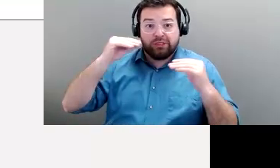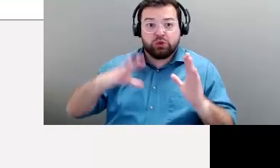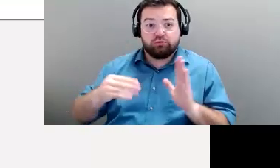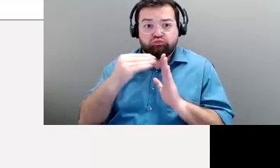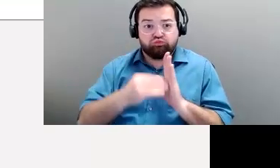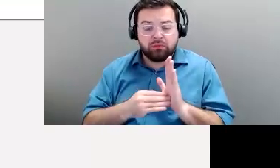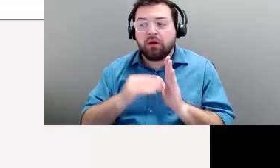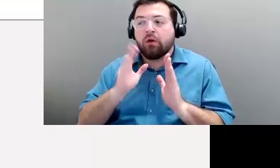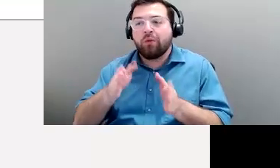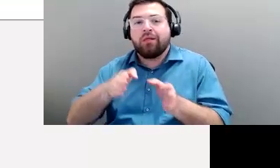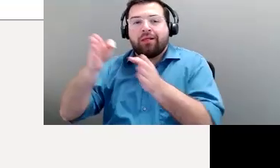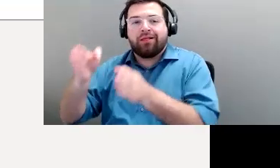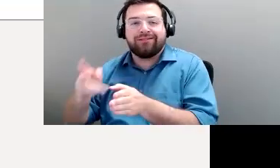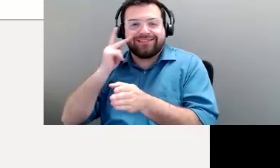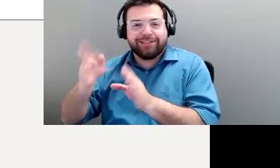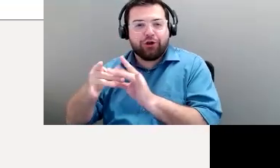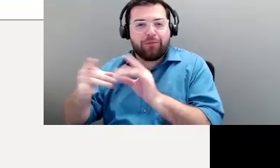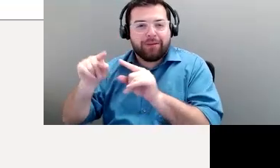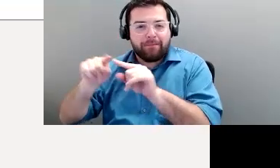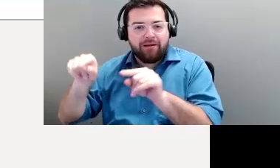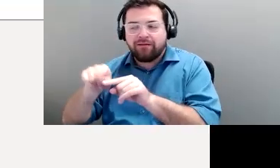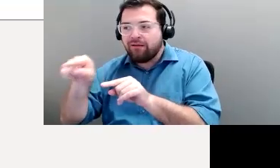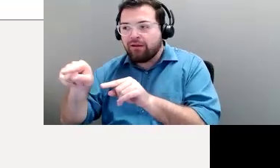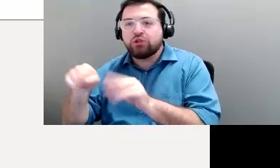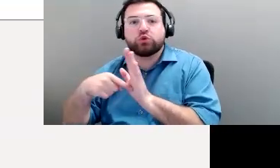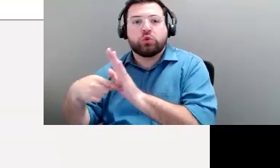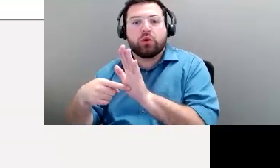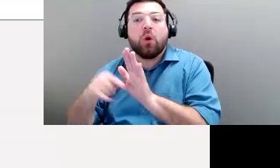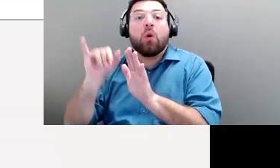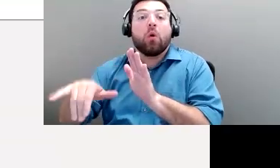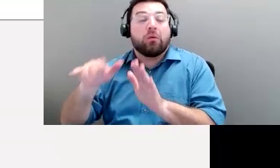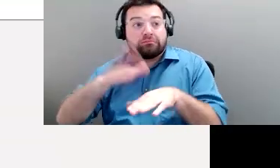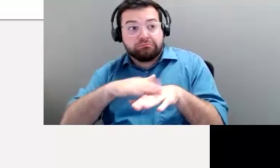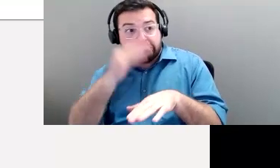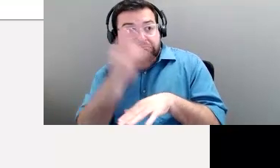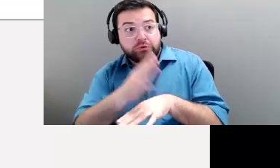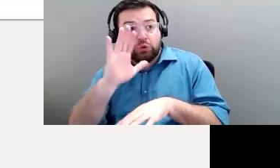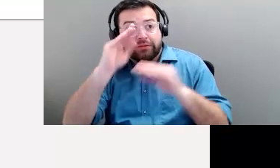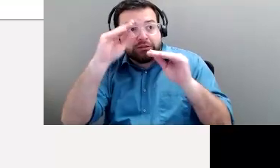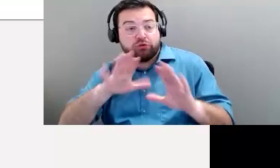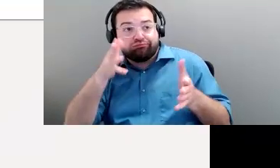They'll see this icon as well to indicate that, hey, there's a message from your instructor here.